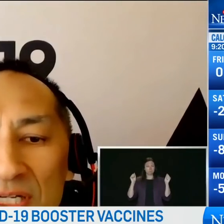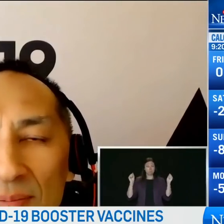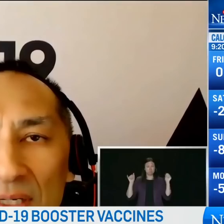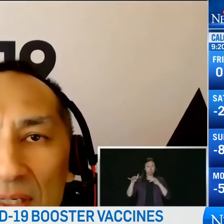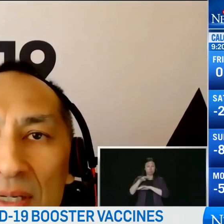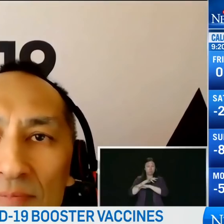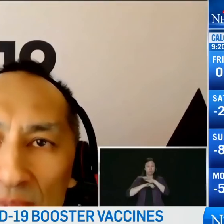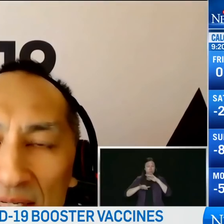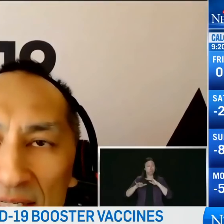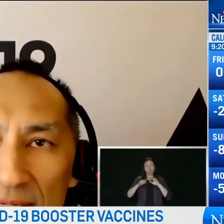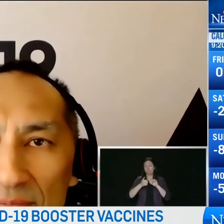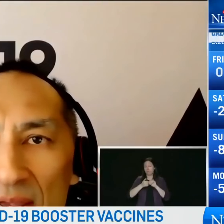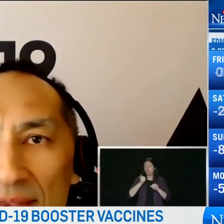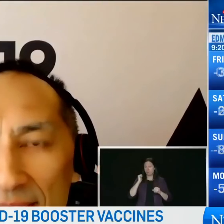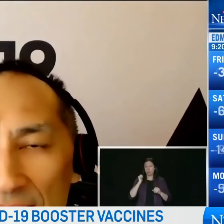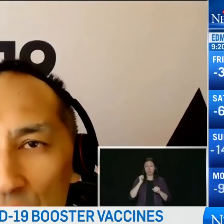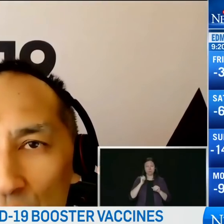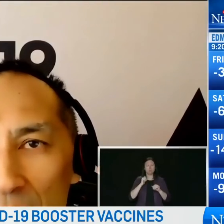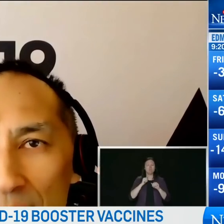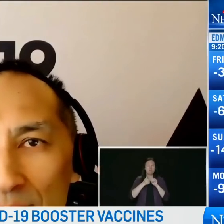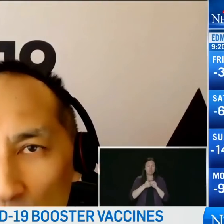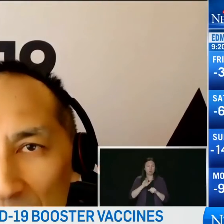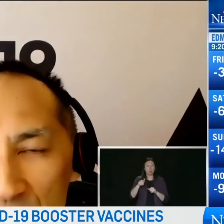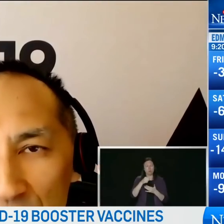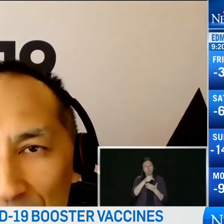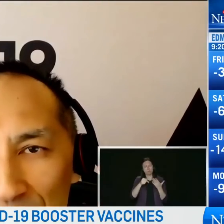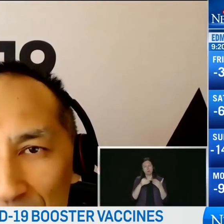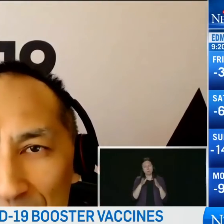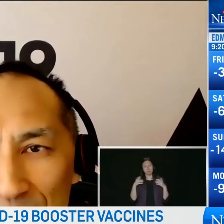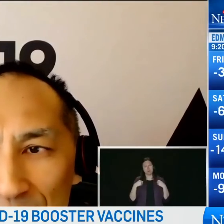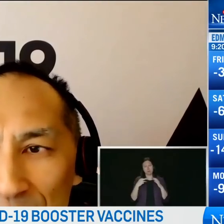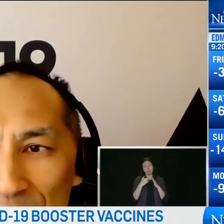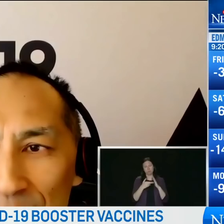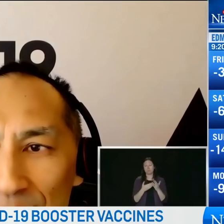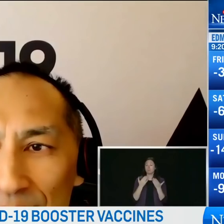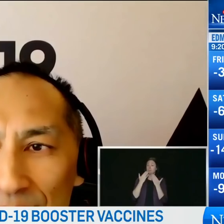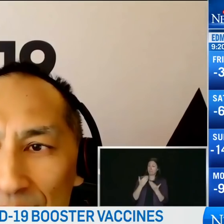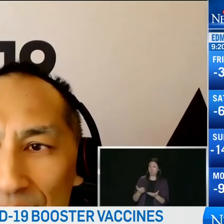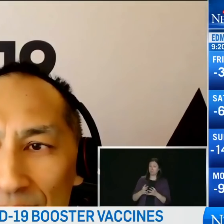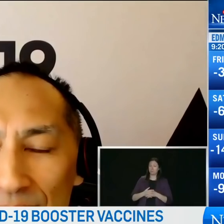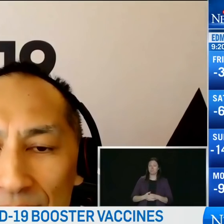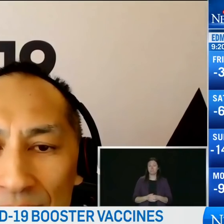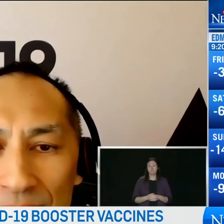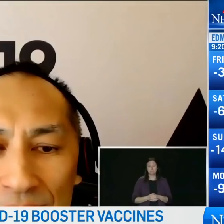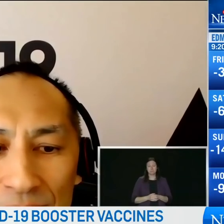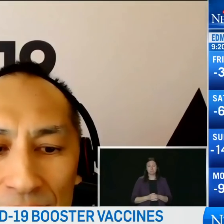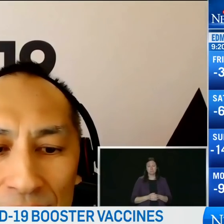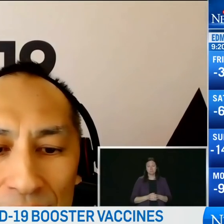RECOMMENDED WEARING A QUALITY SNUG FITTING MASK, AVOIDING CROWDS AND TAKING OTHER MEASURES